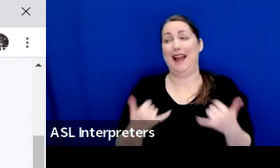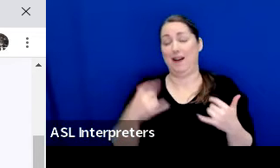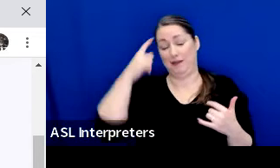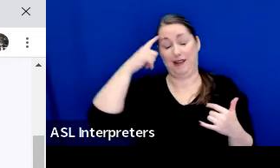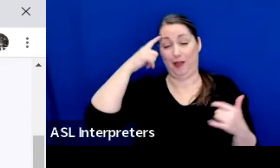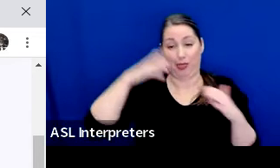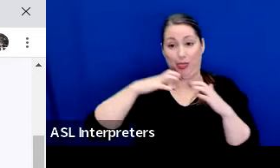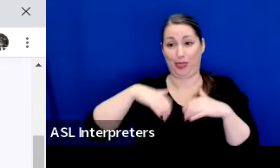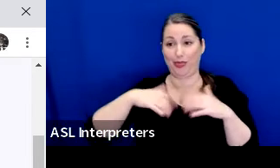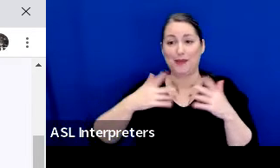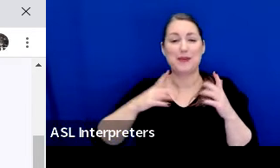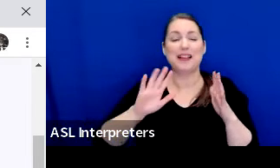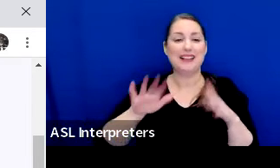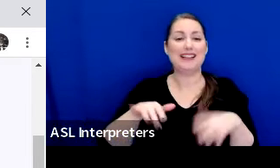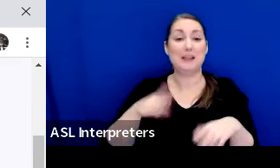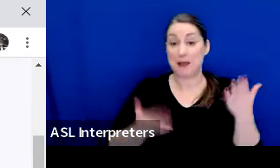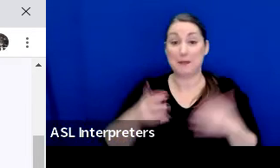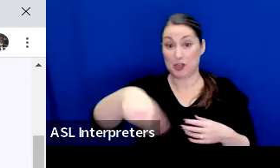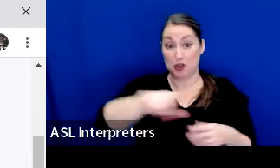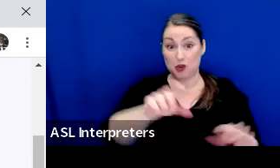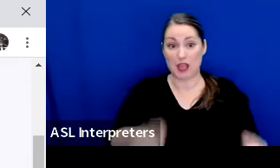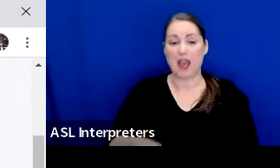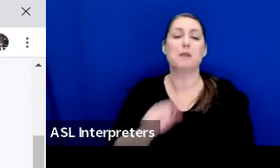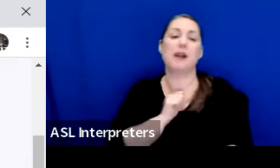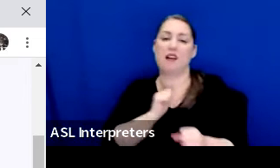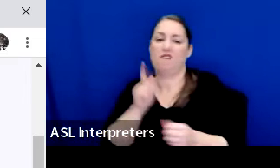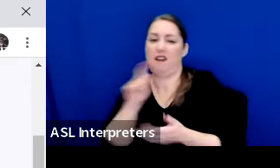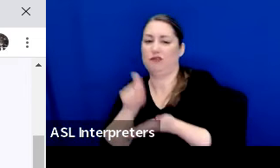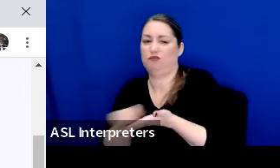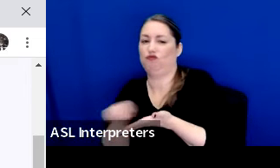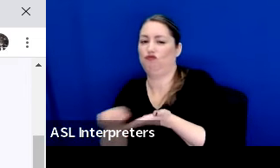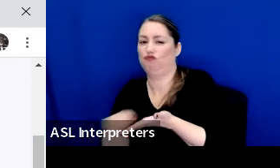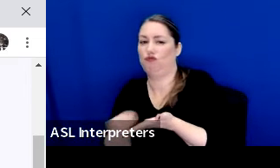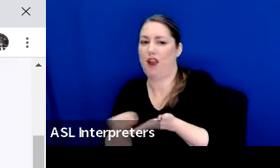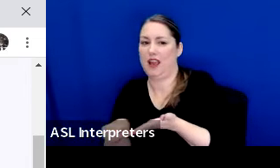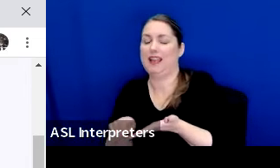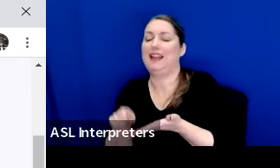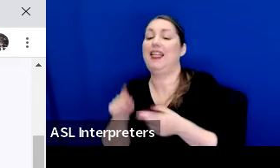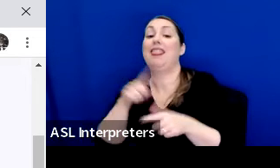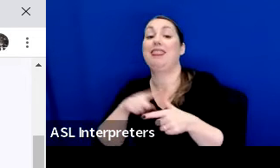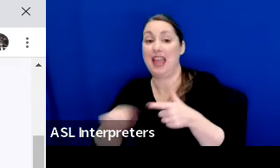Maybe you all can, but I would have to write this down and take a minute. And I don't waste your time, but you can go say X